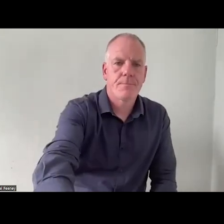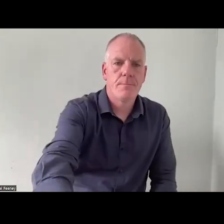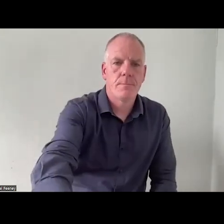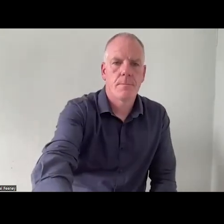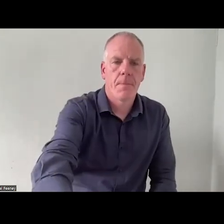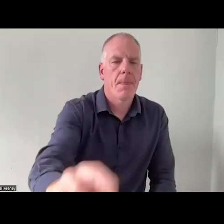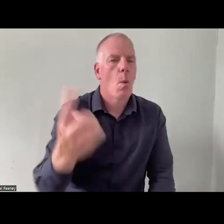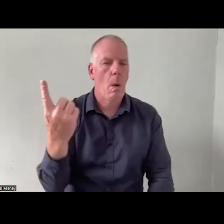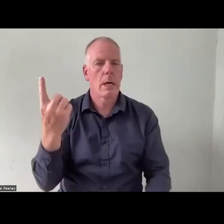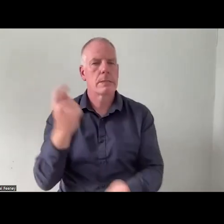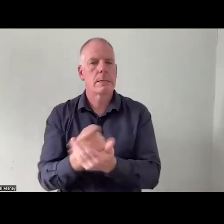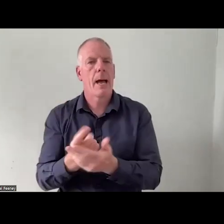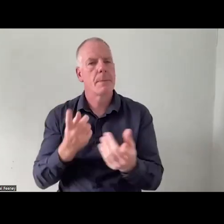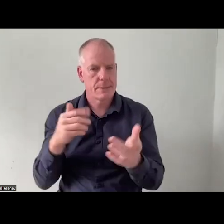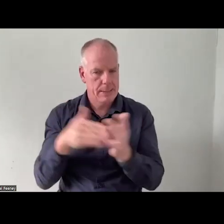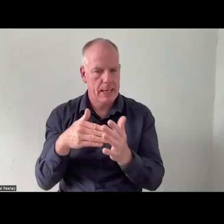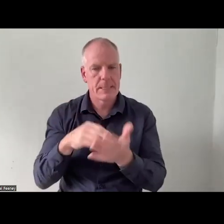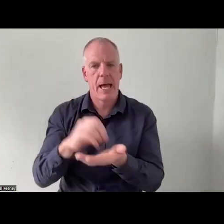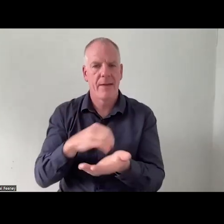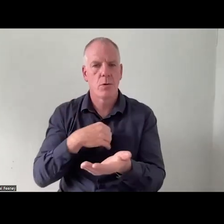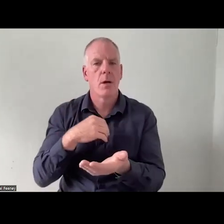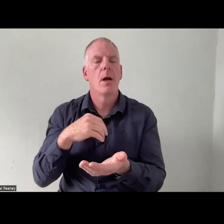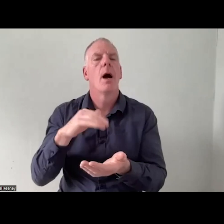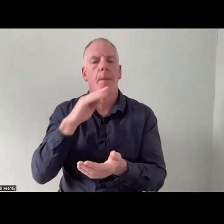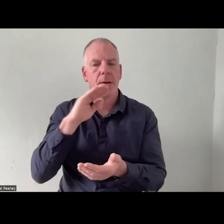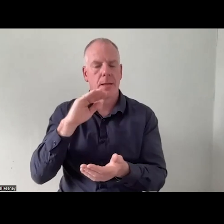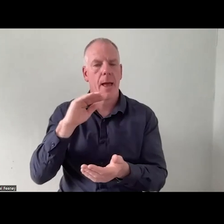but that is only in order to provide them with an additional service.